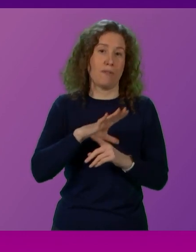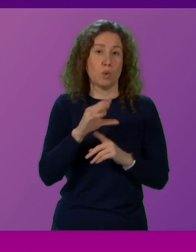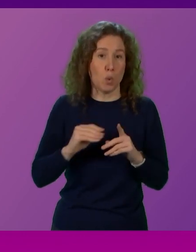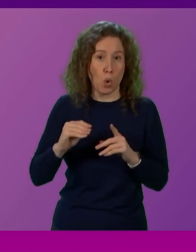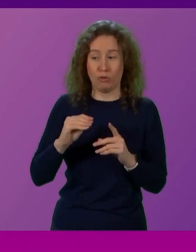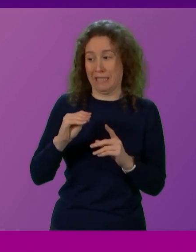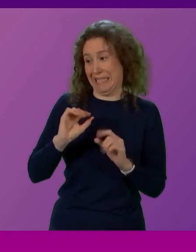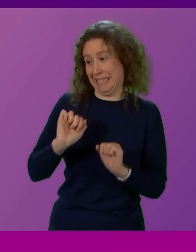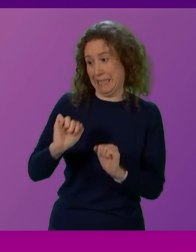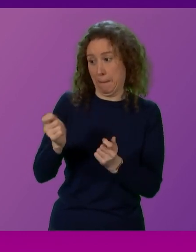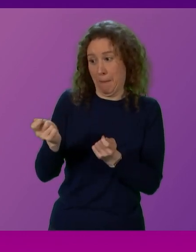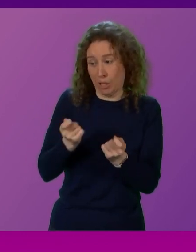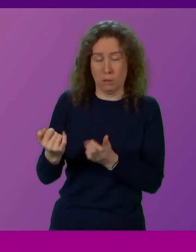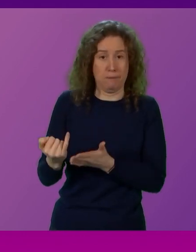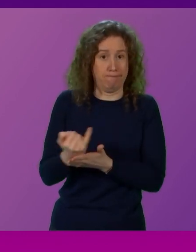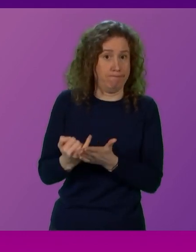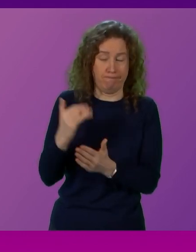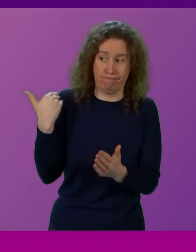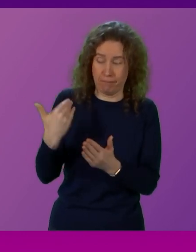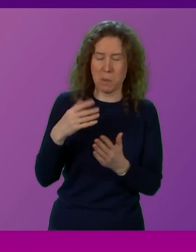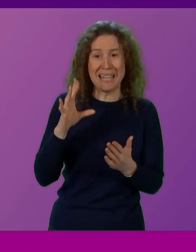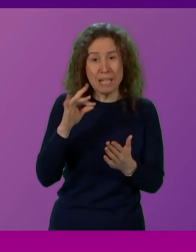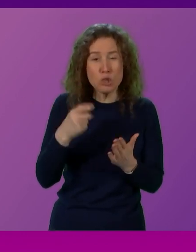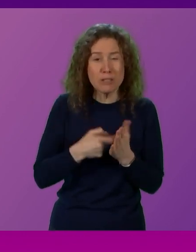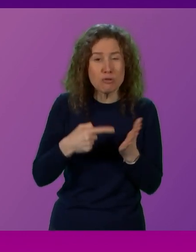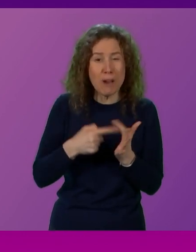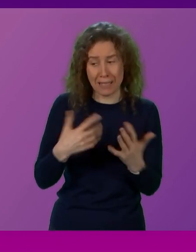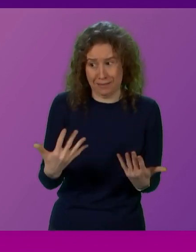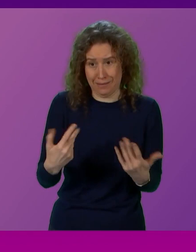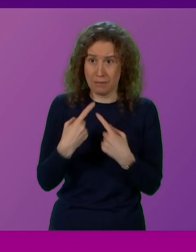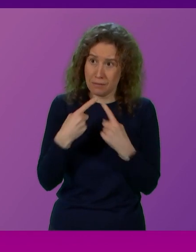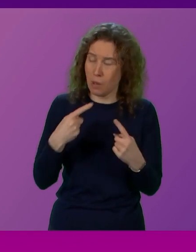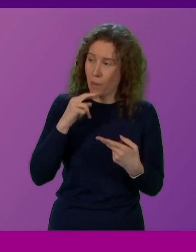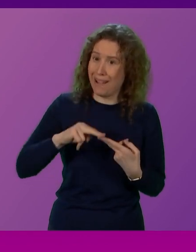incompetence and mismanagement is that interest rates have been increased yet again by the